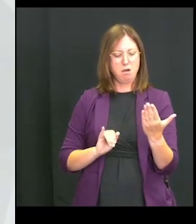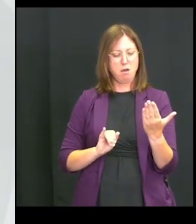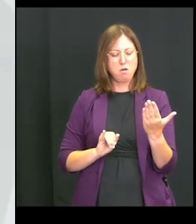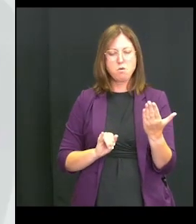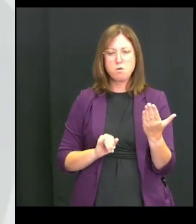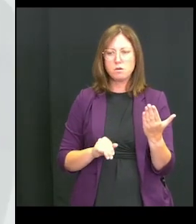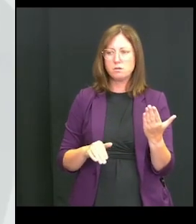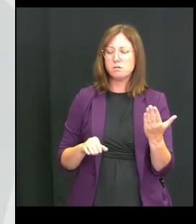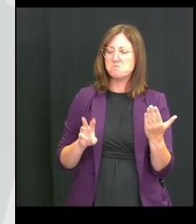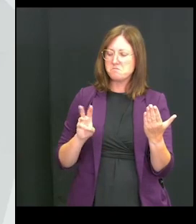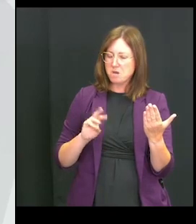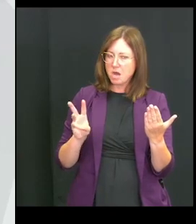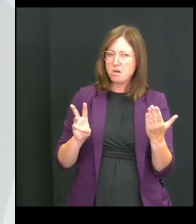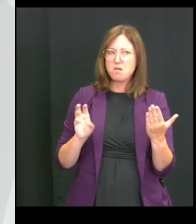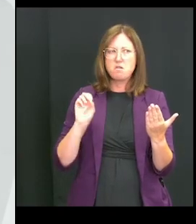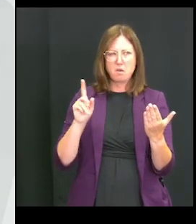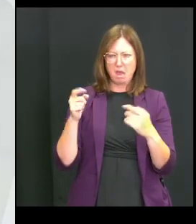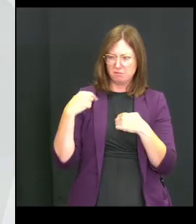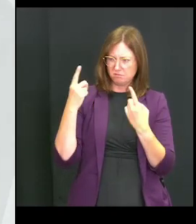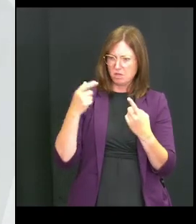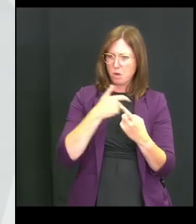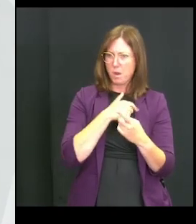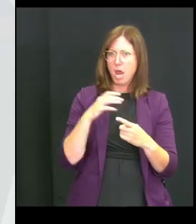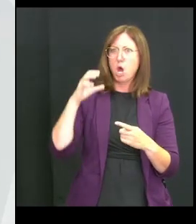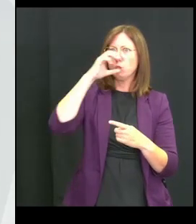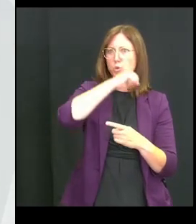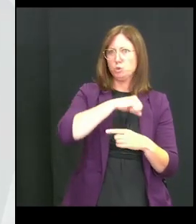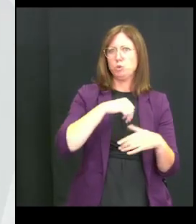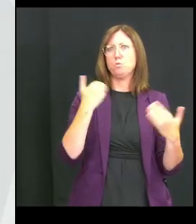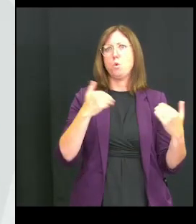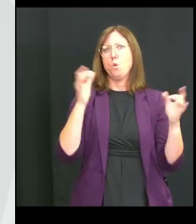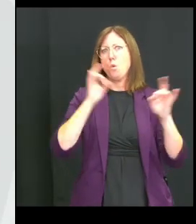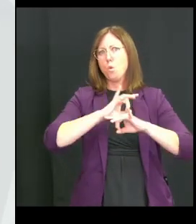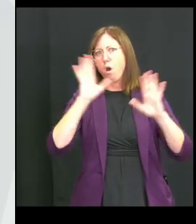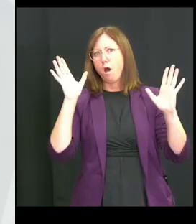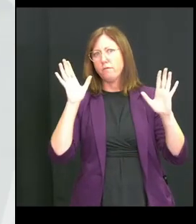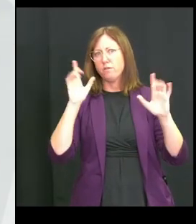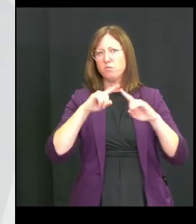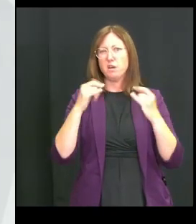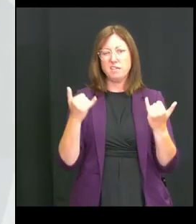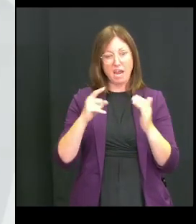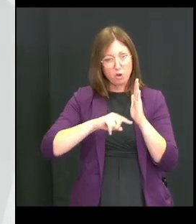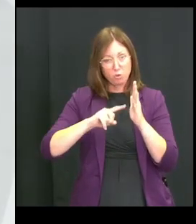OK, we've had these assumptions for a few years based on everything that's out there, but now there's actually been research and data done.